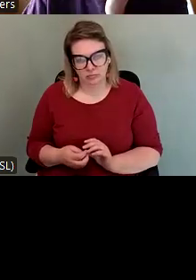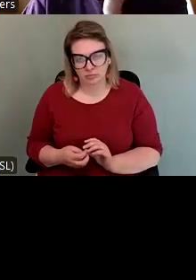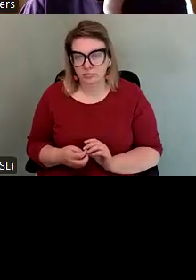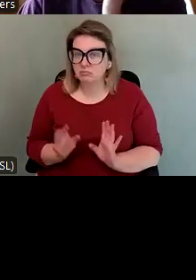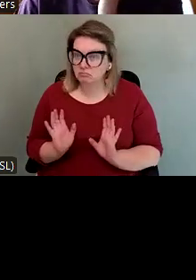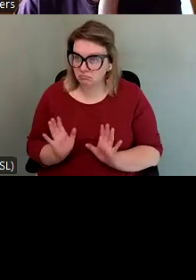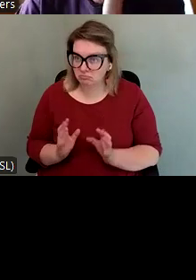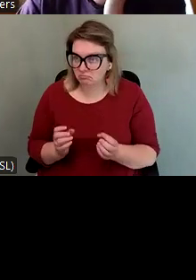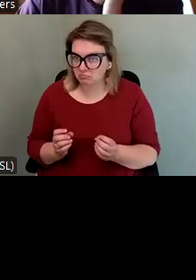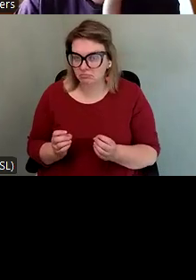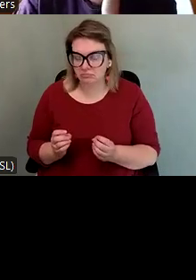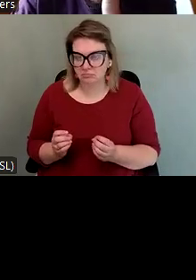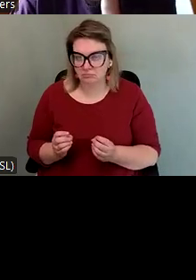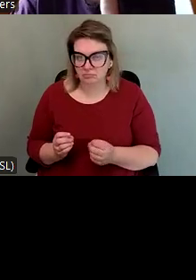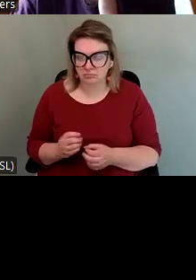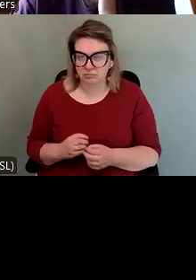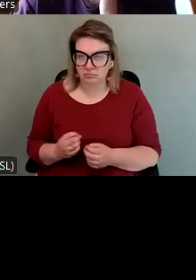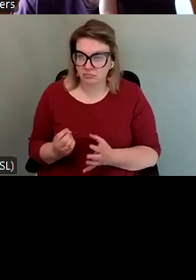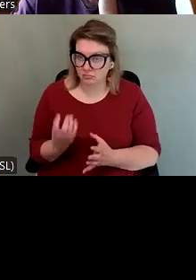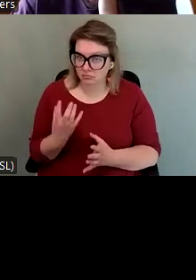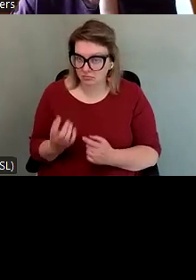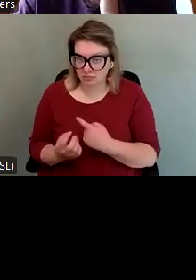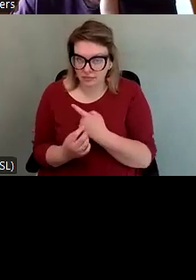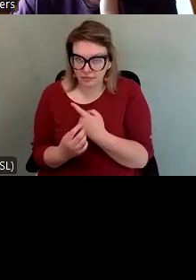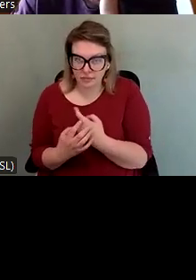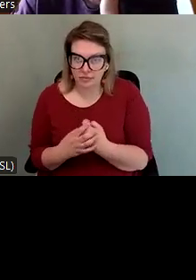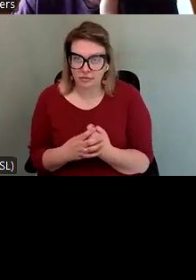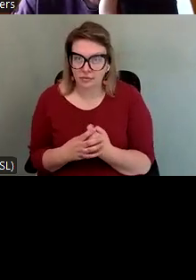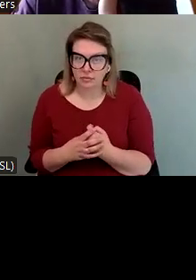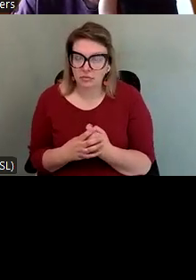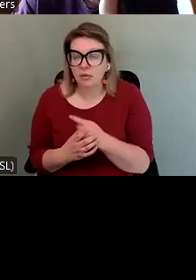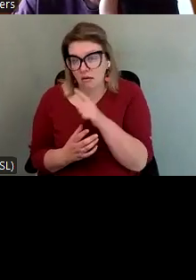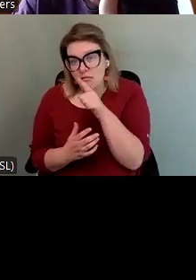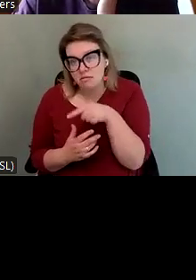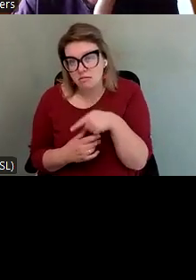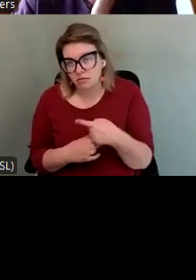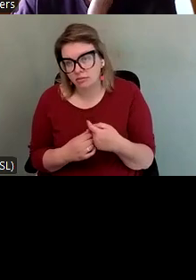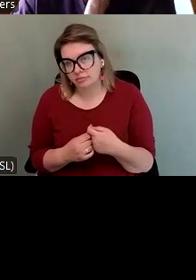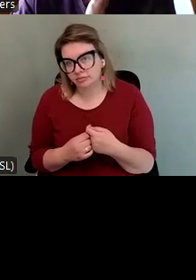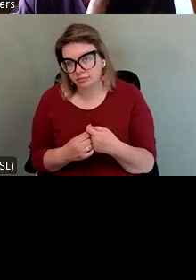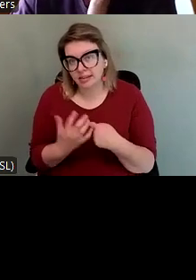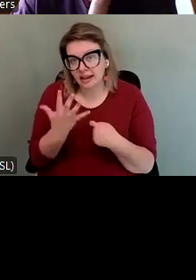We'll leave it there. Great. We've got 51% on WordPress,